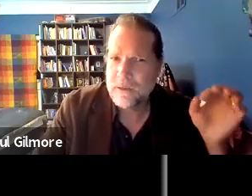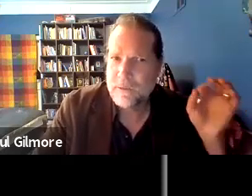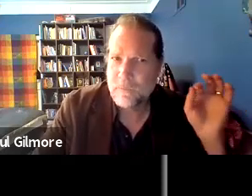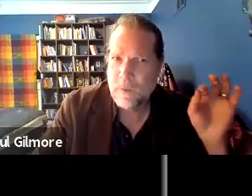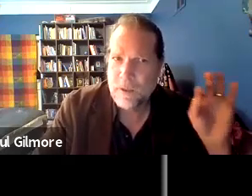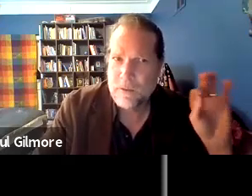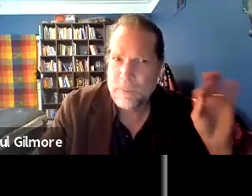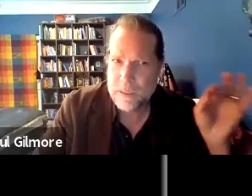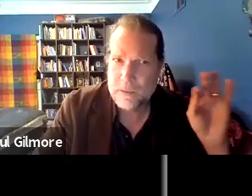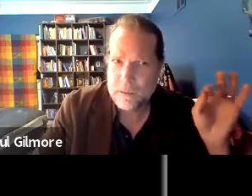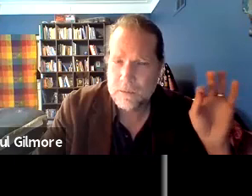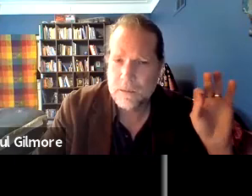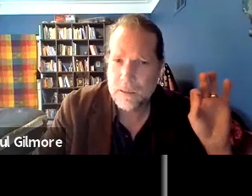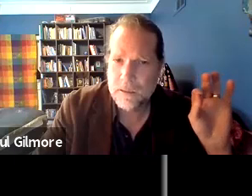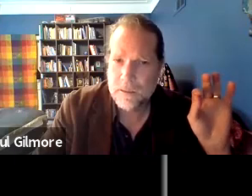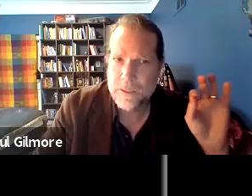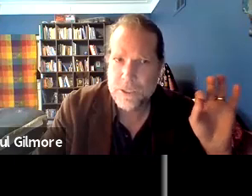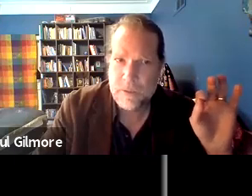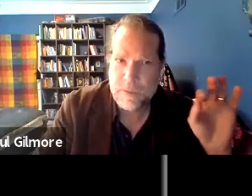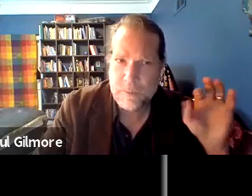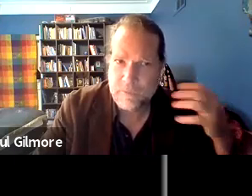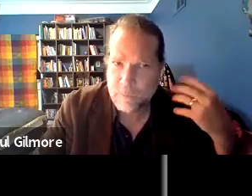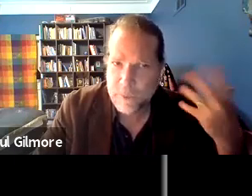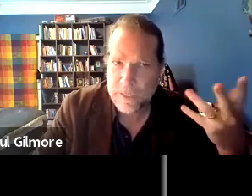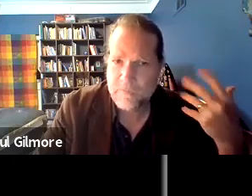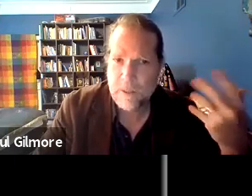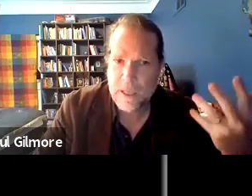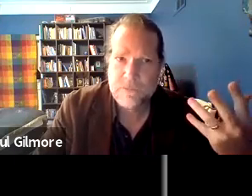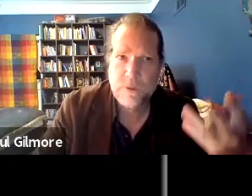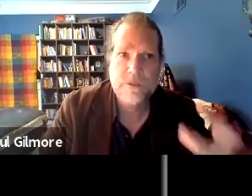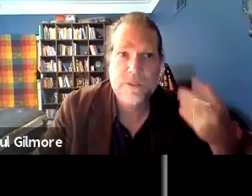You know, the another big issue that people have been bringing up for the last four years